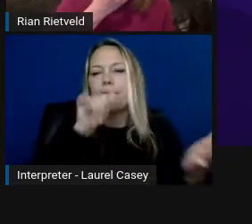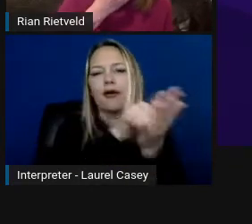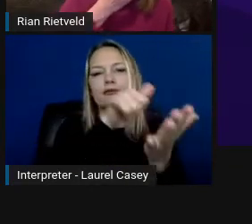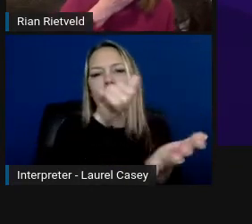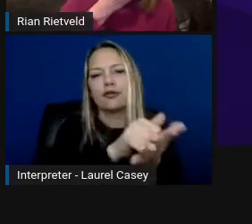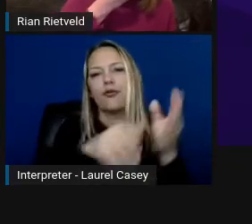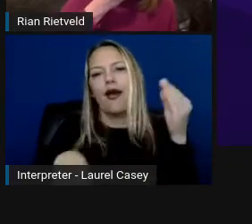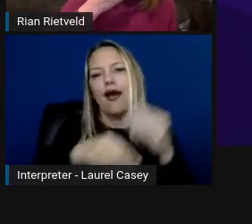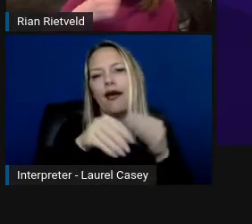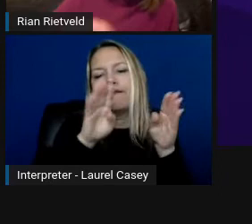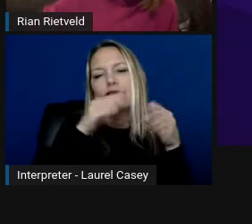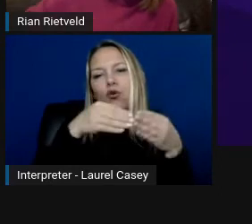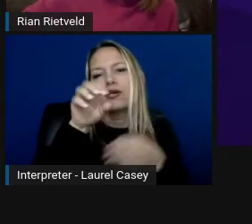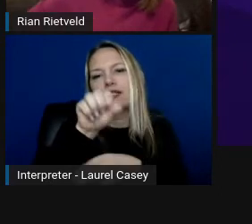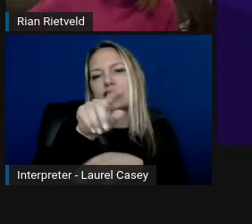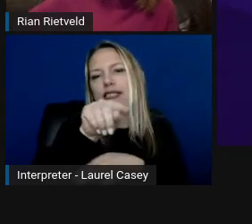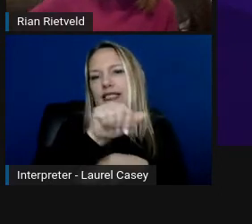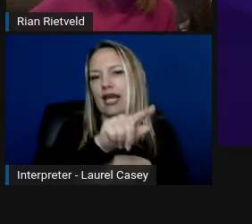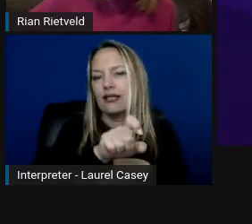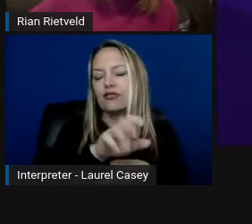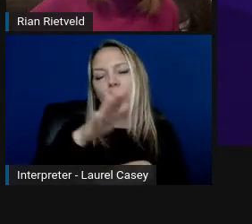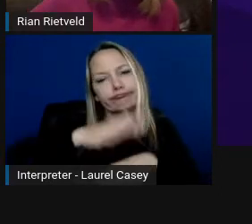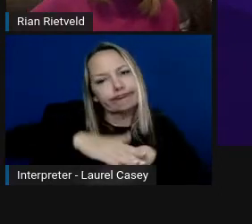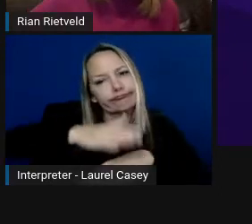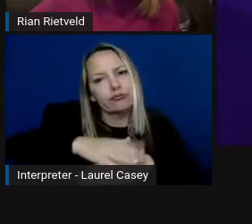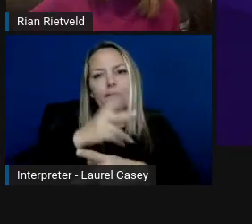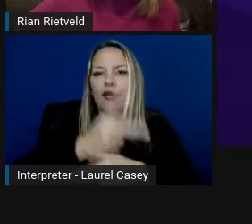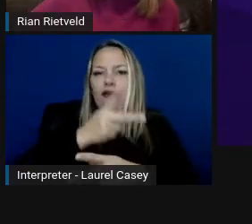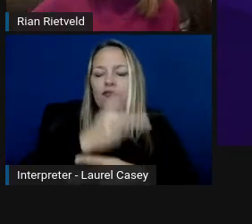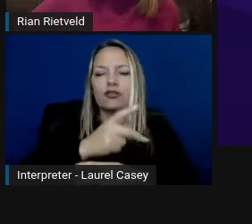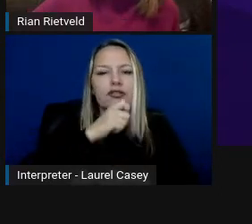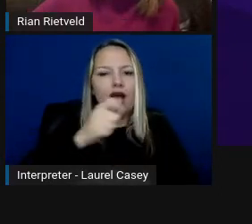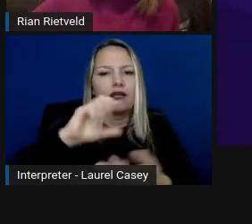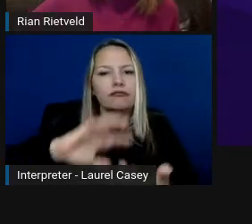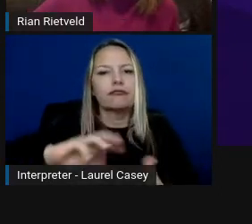Just be careful not to break the functionality when you add styles.